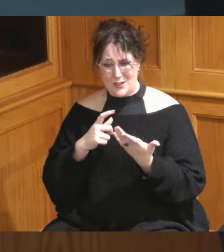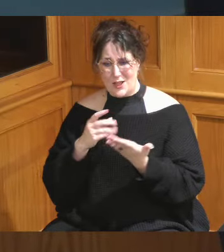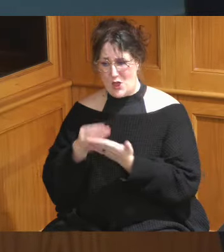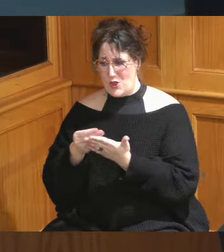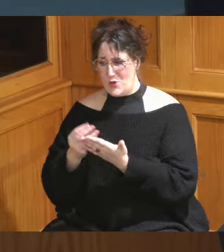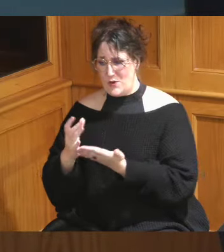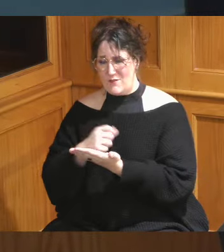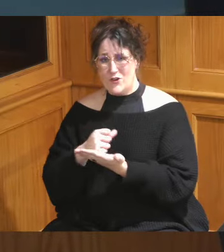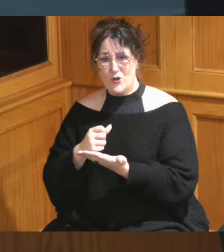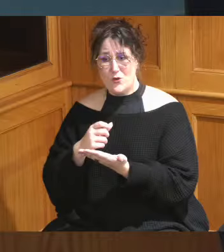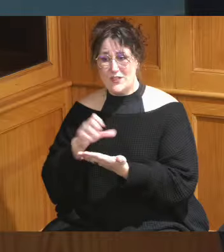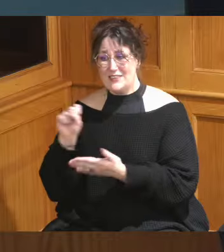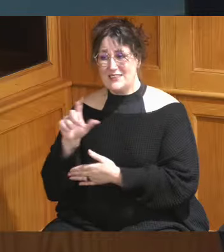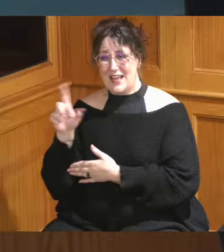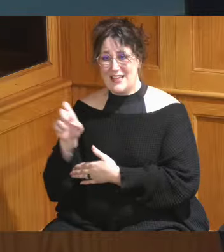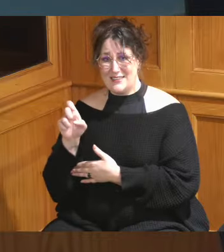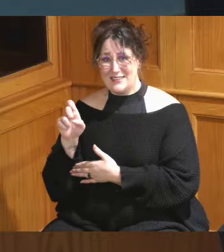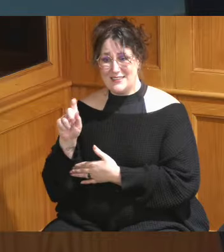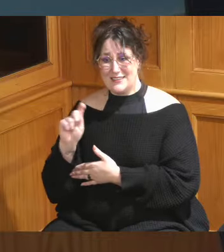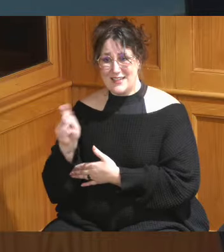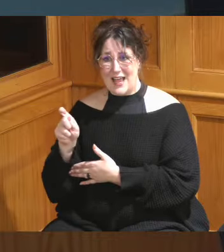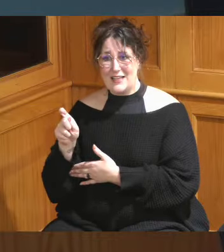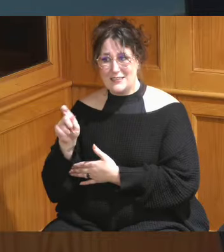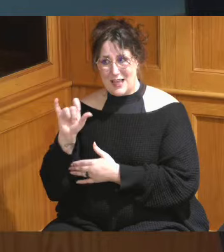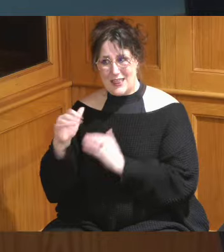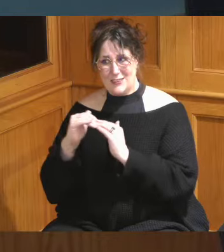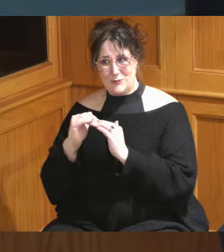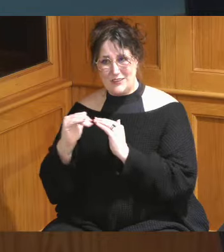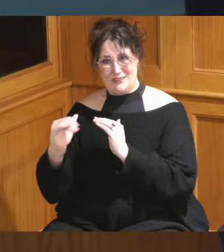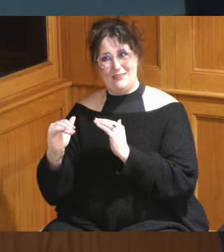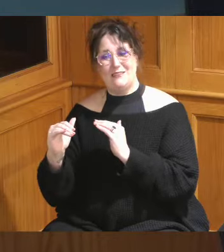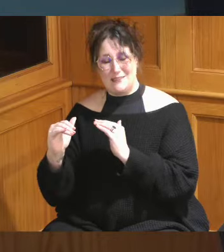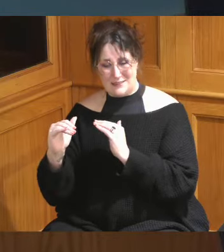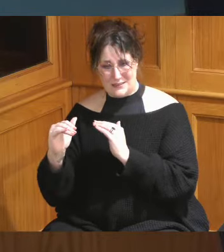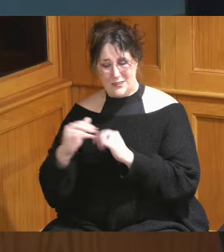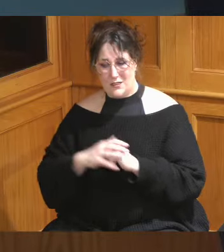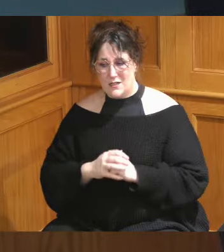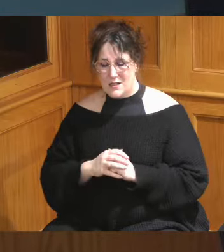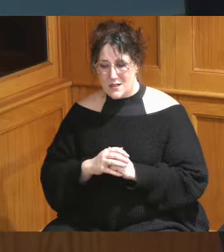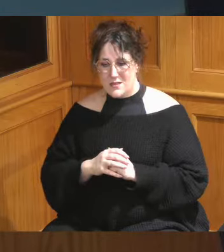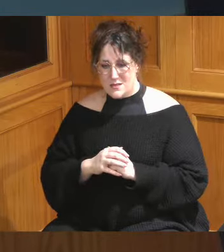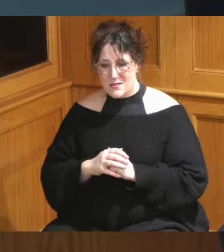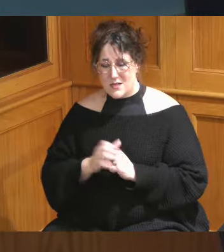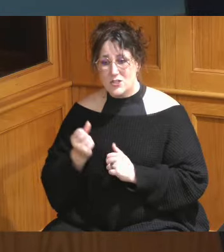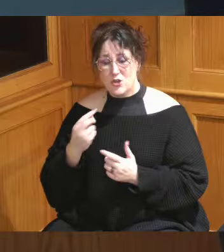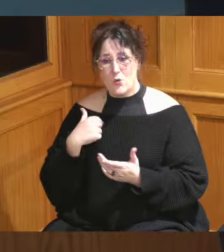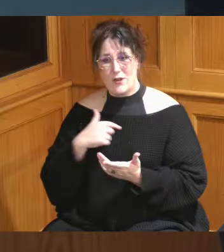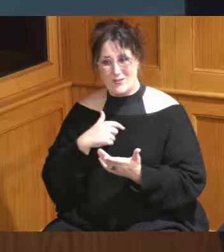knows is the sales tax and the sales tax has been pretty flat and so that's created a problem when